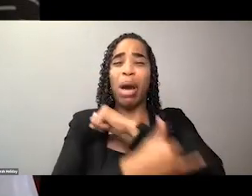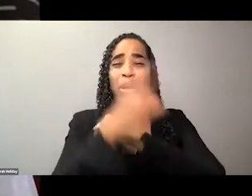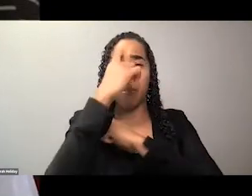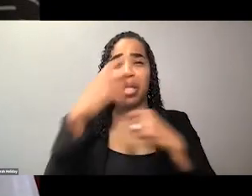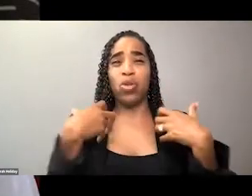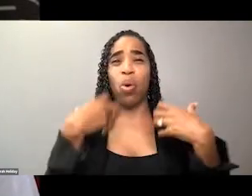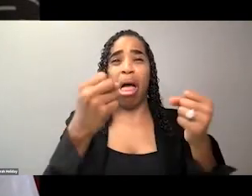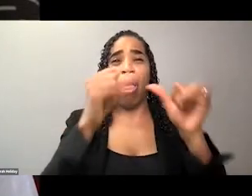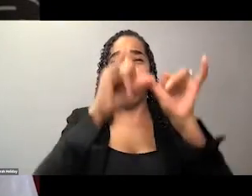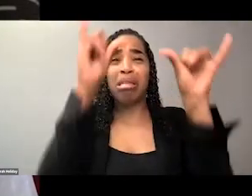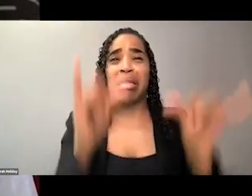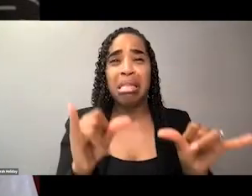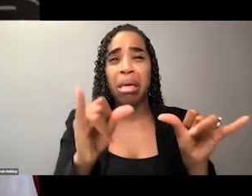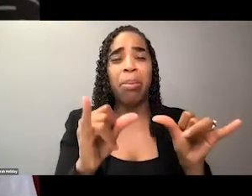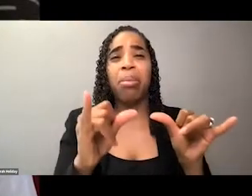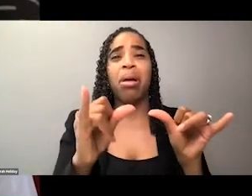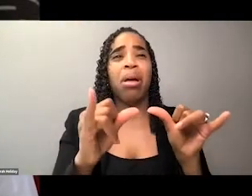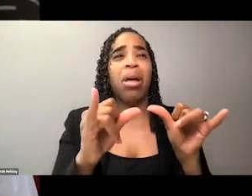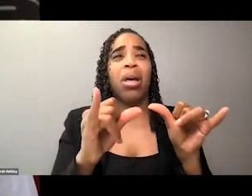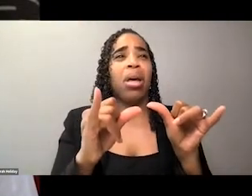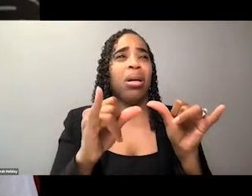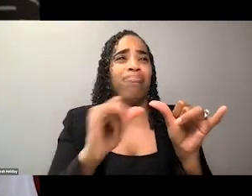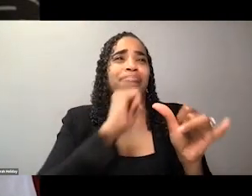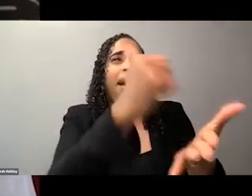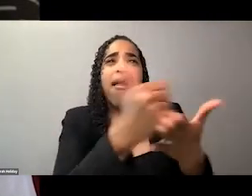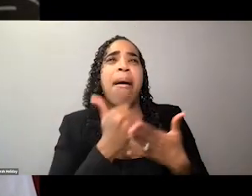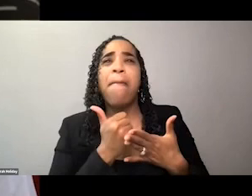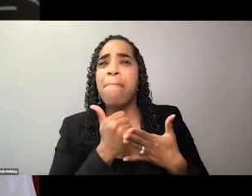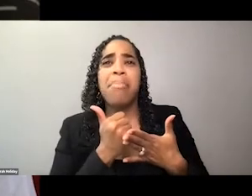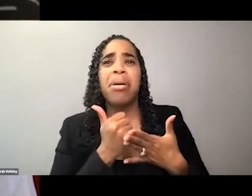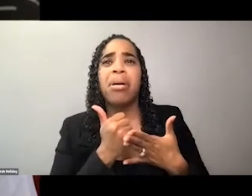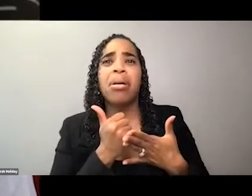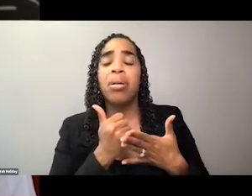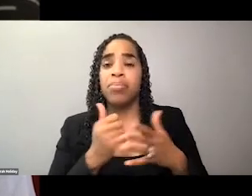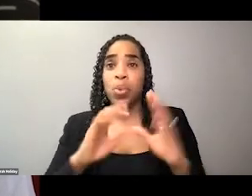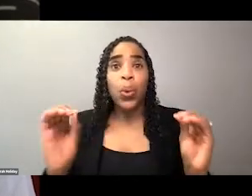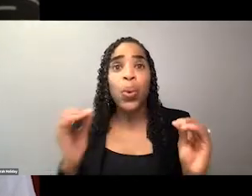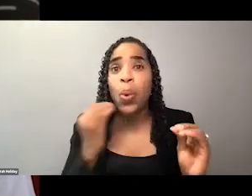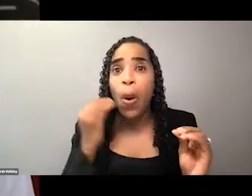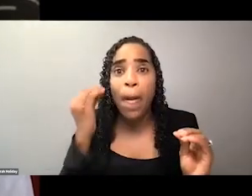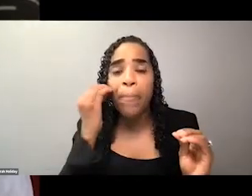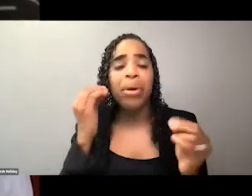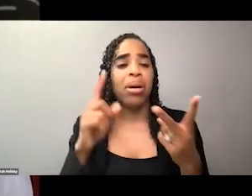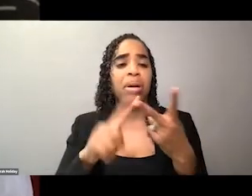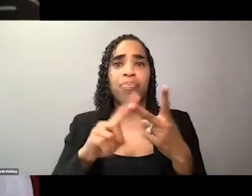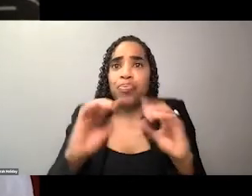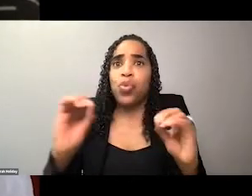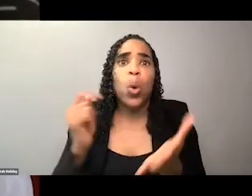to survive being unhoused and untreated. I participated in